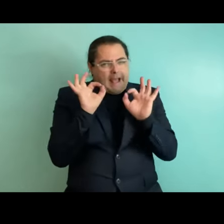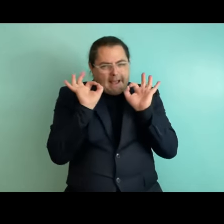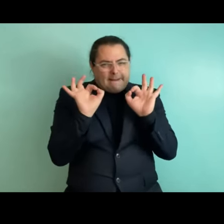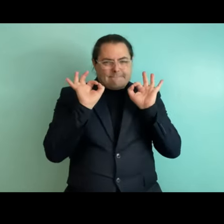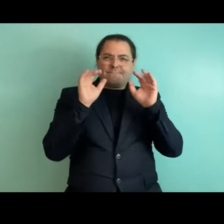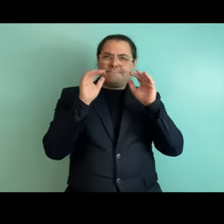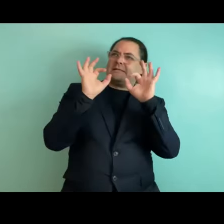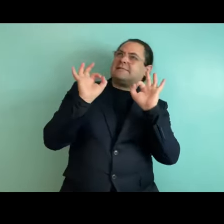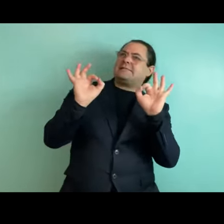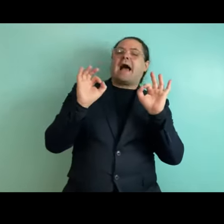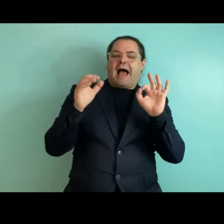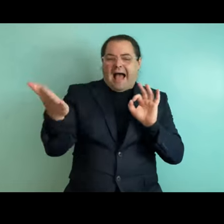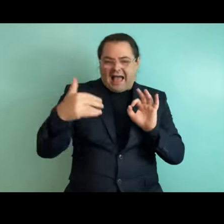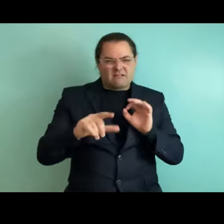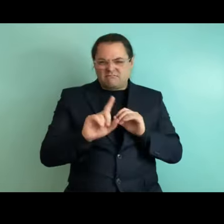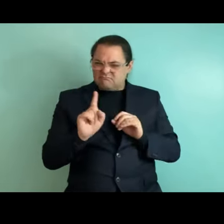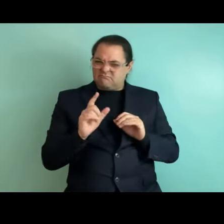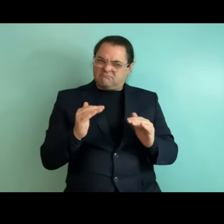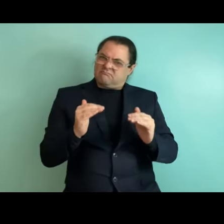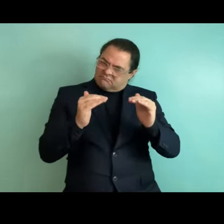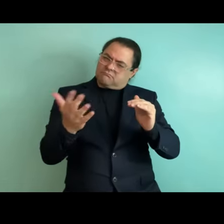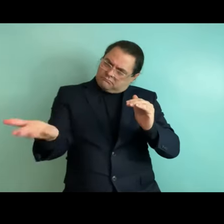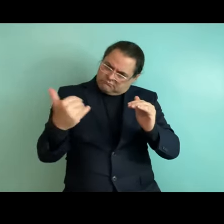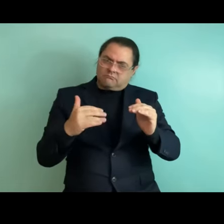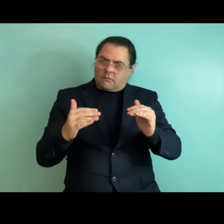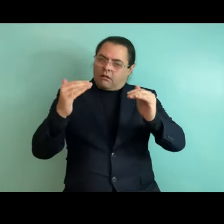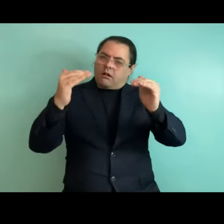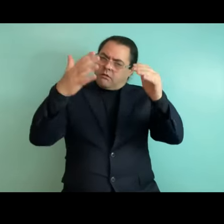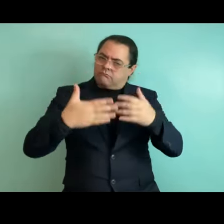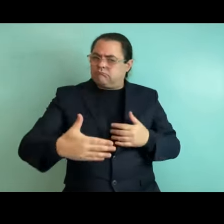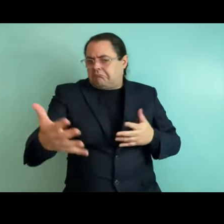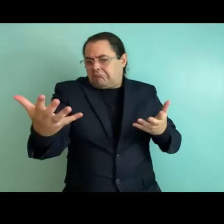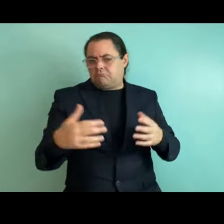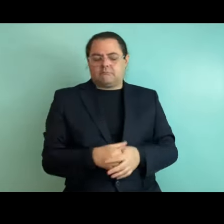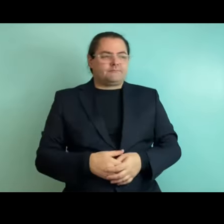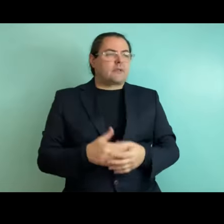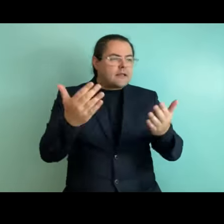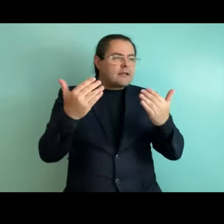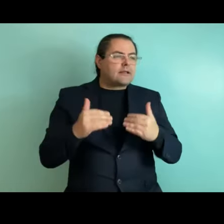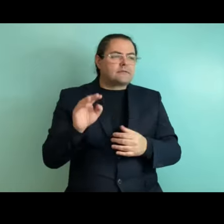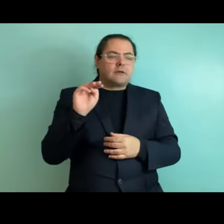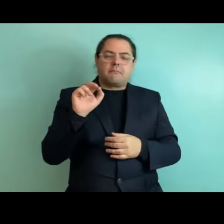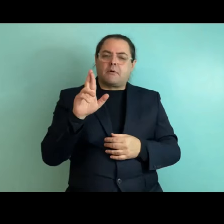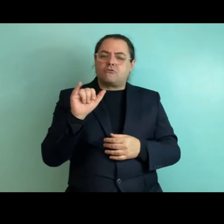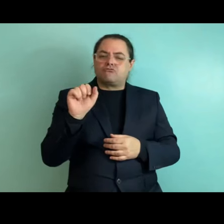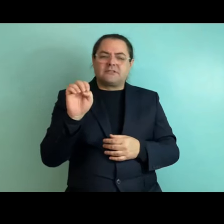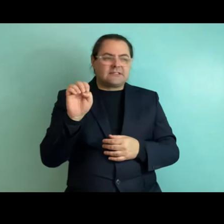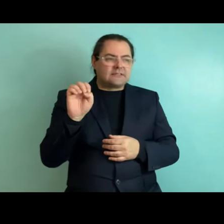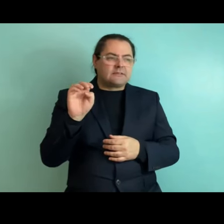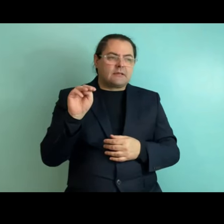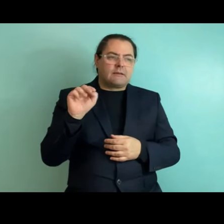11:20:37 ma, say if you're a Mizzou on our media issues.